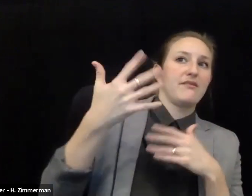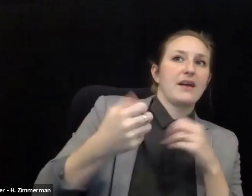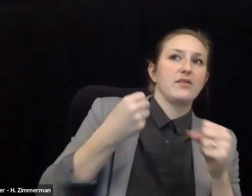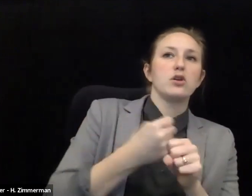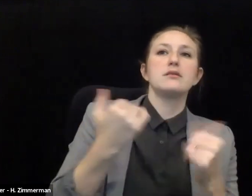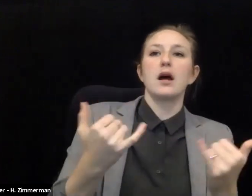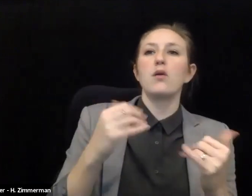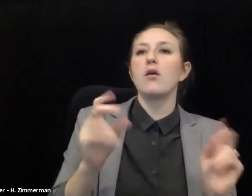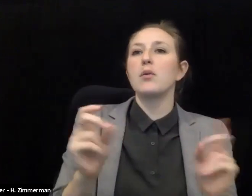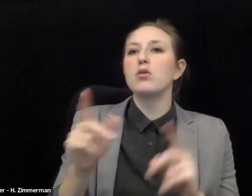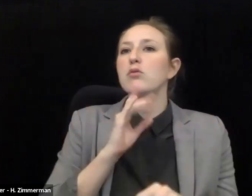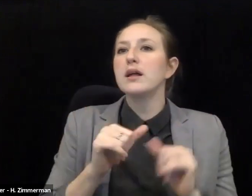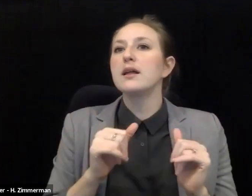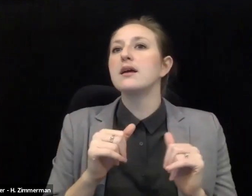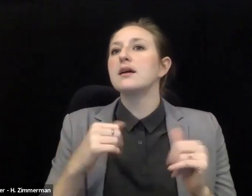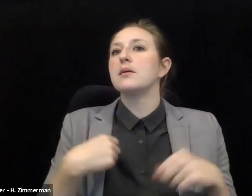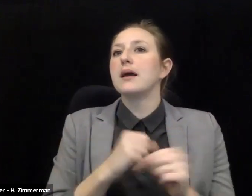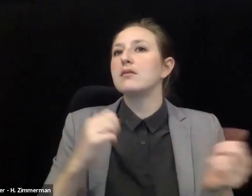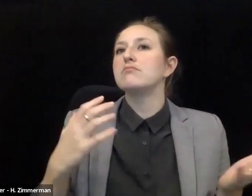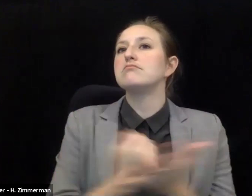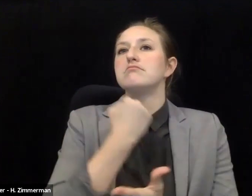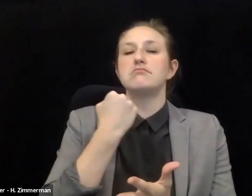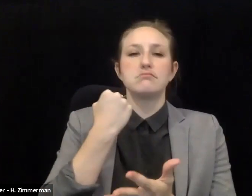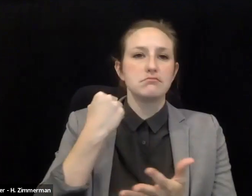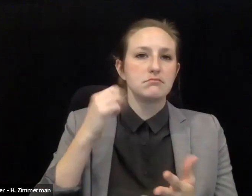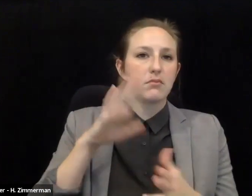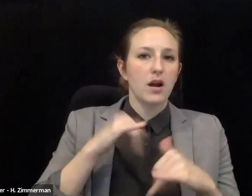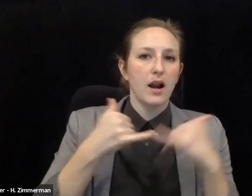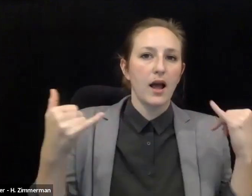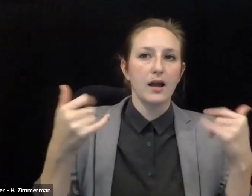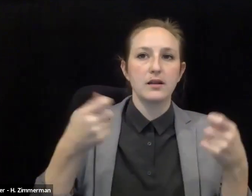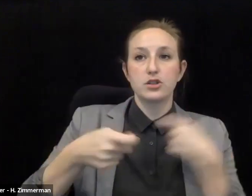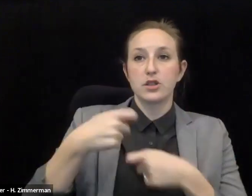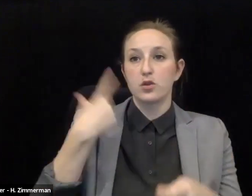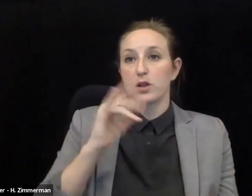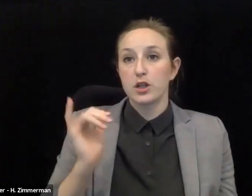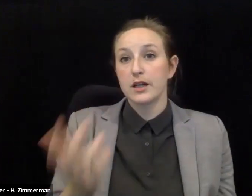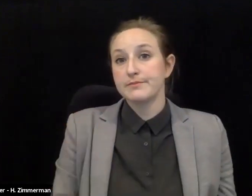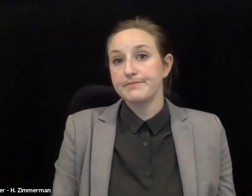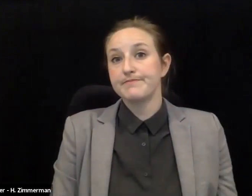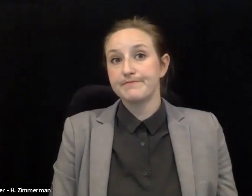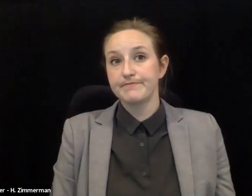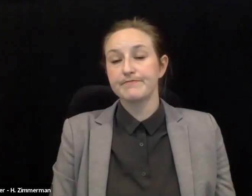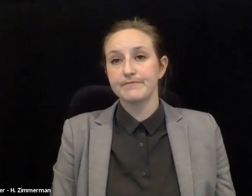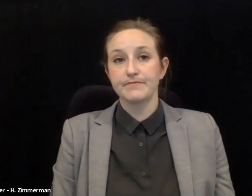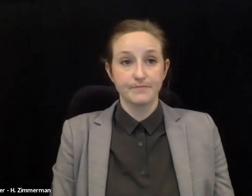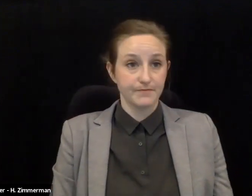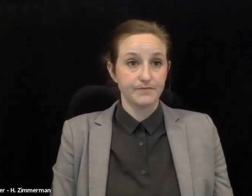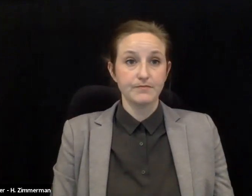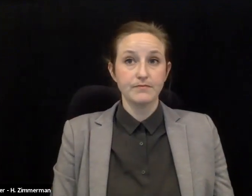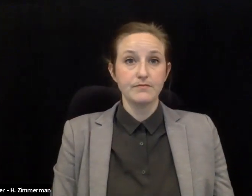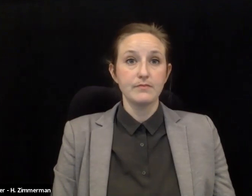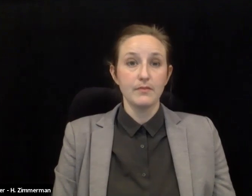really make the most and leverage virtual exchanges.